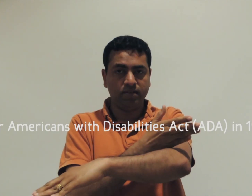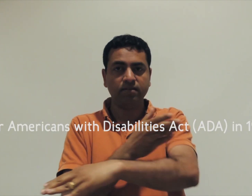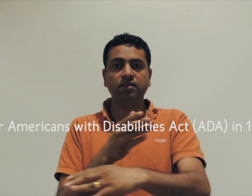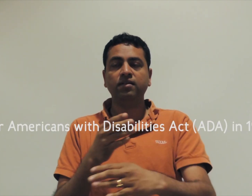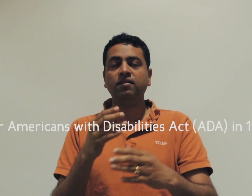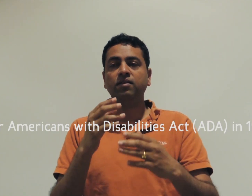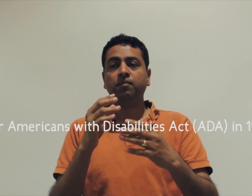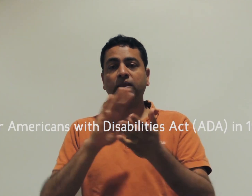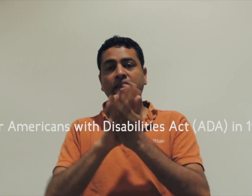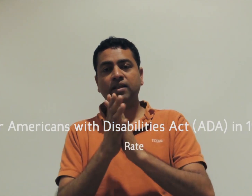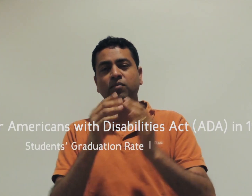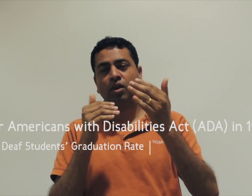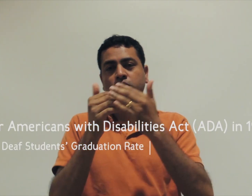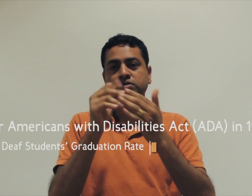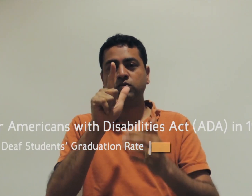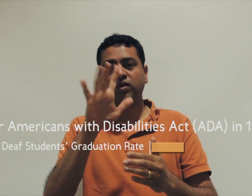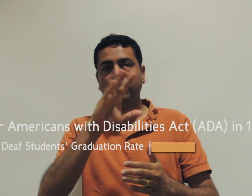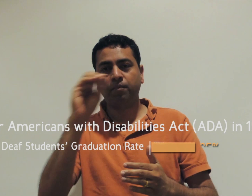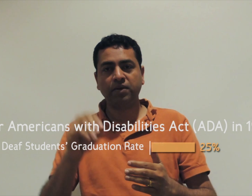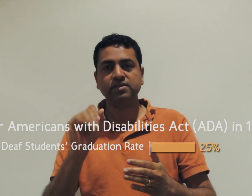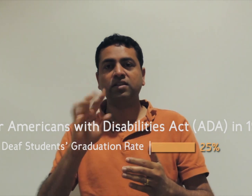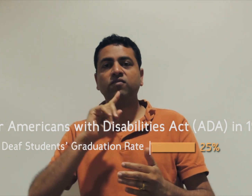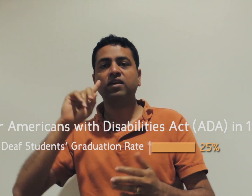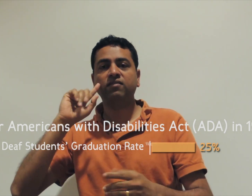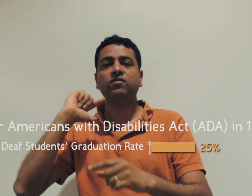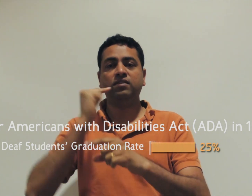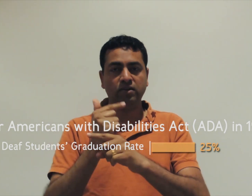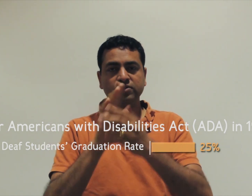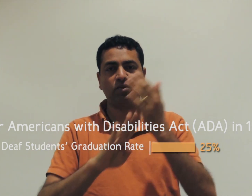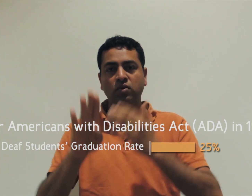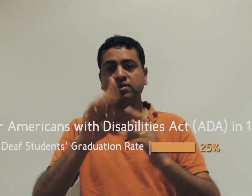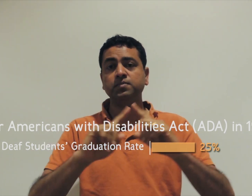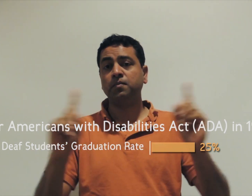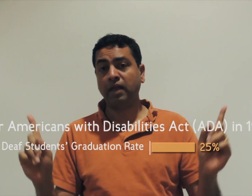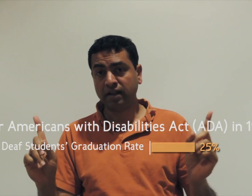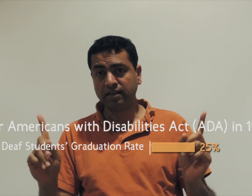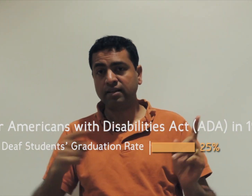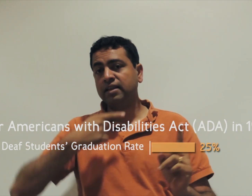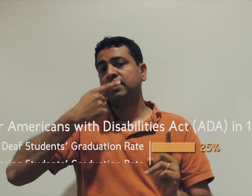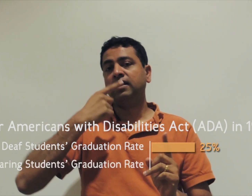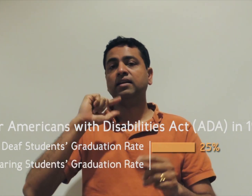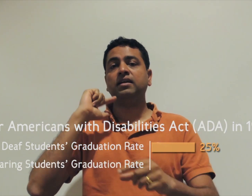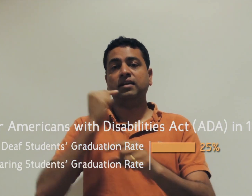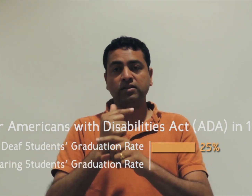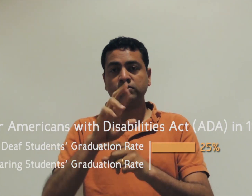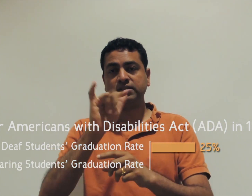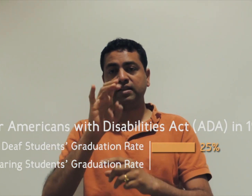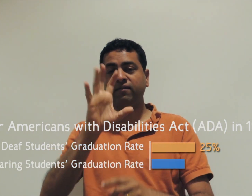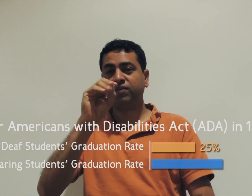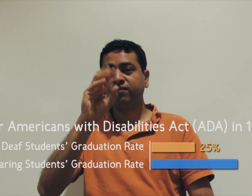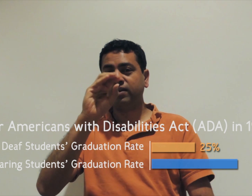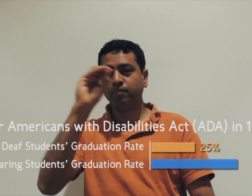went up to 25 percent graduation rate, however, that was compared to 50 percent graduation